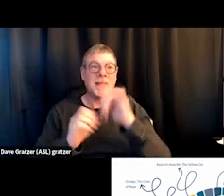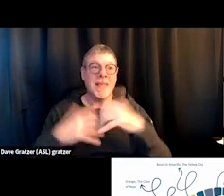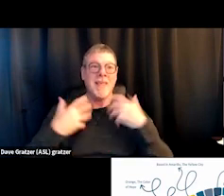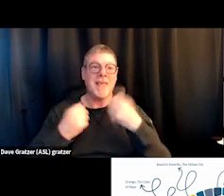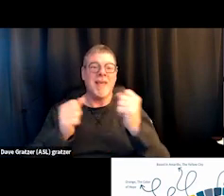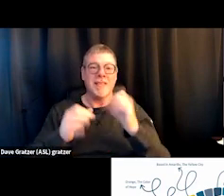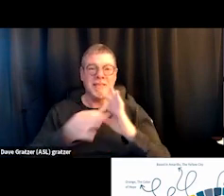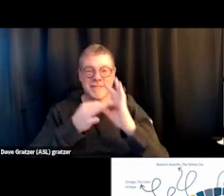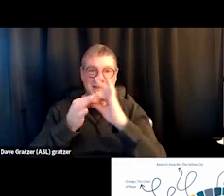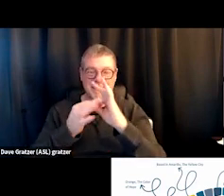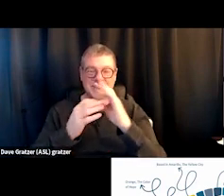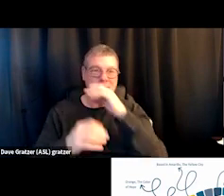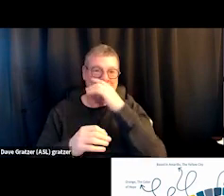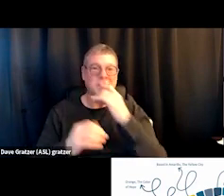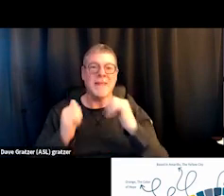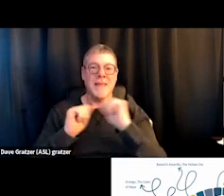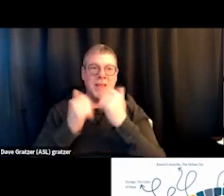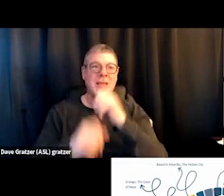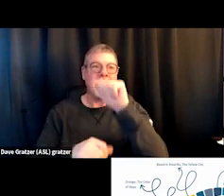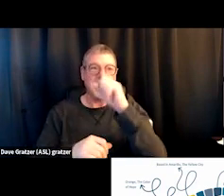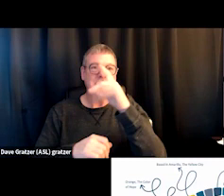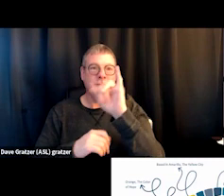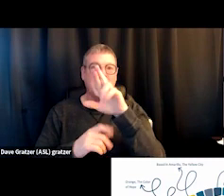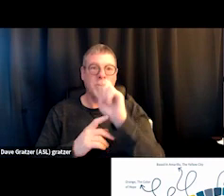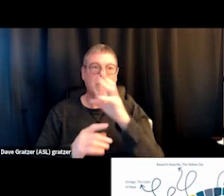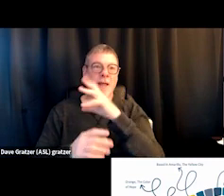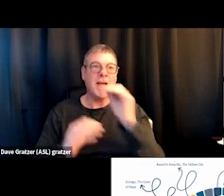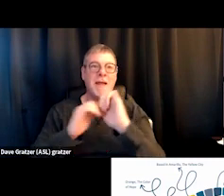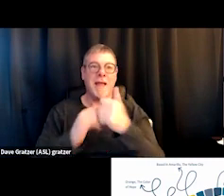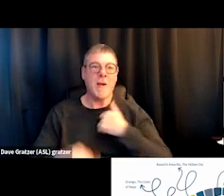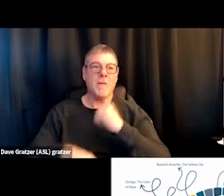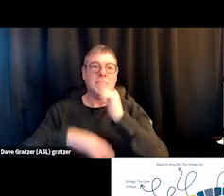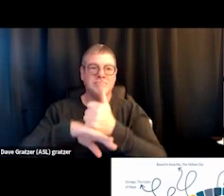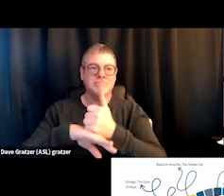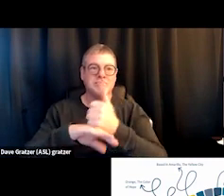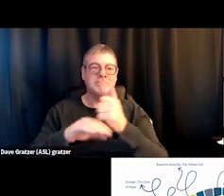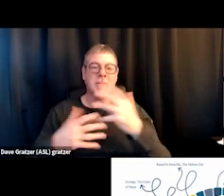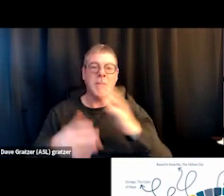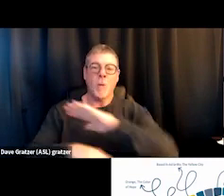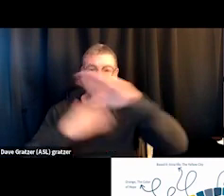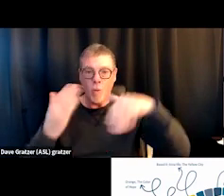and system, Aspire Indiana Health, and how we've established this whole health recovery continuum